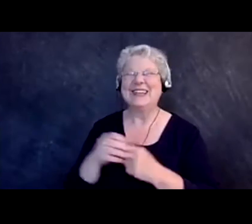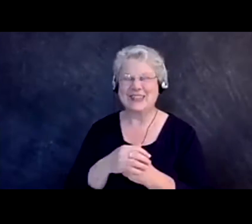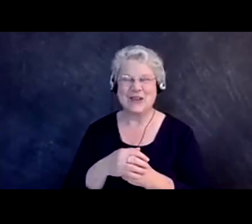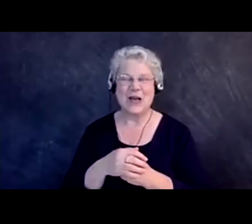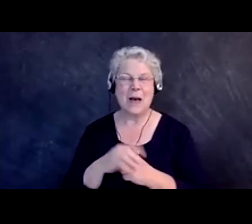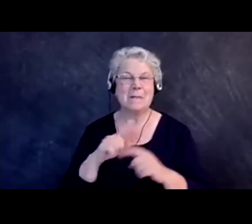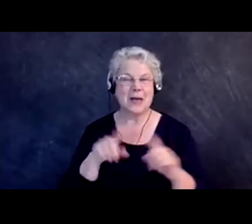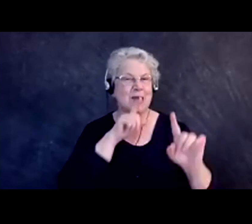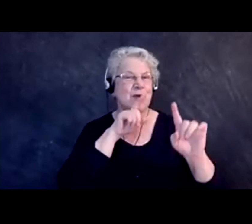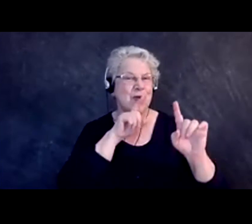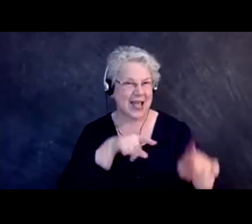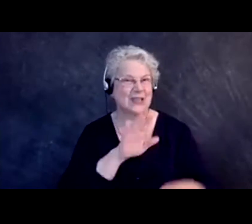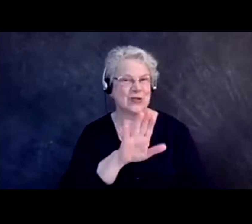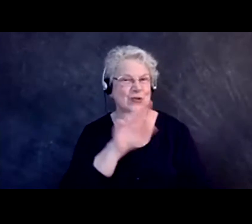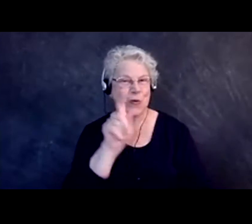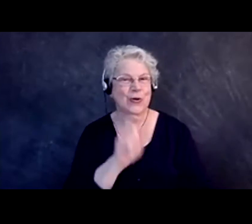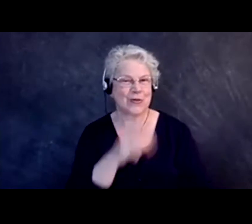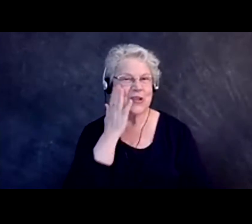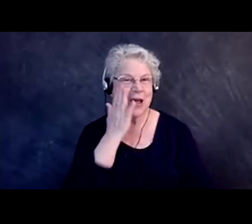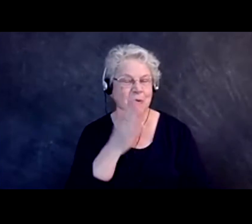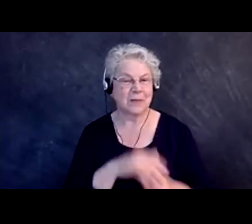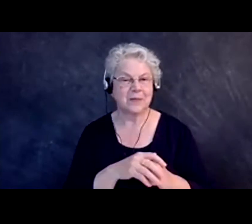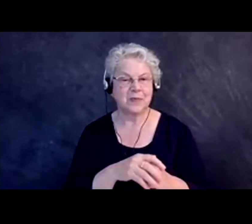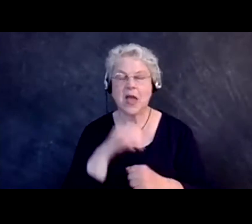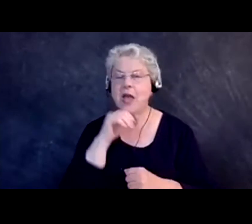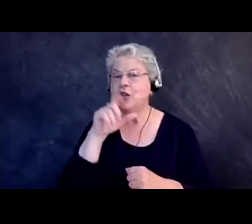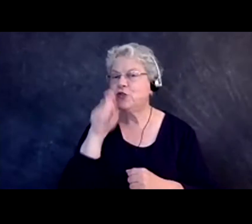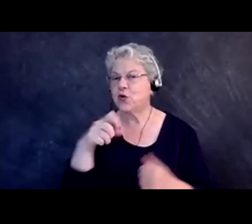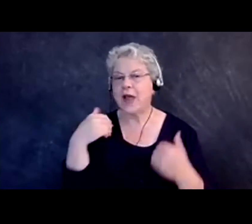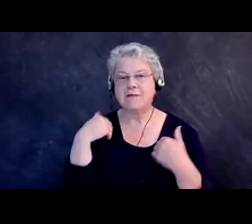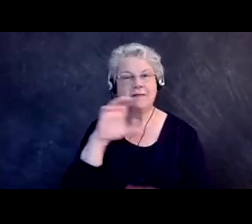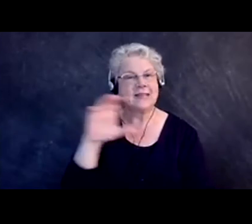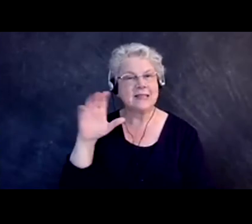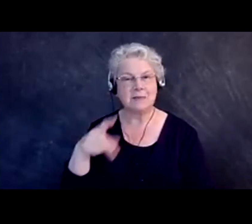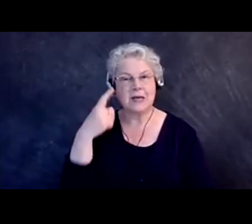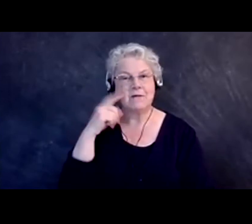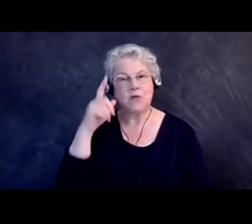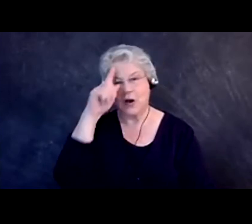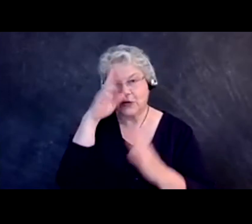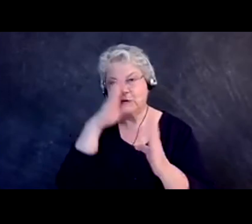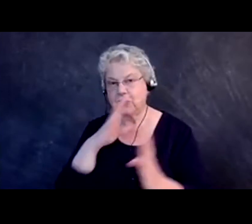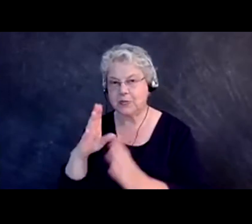question. So, you don't have to have a CCP to do your strategic plan. But what's important with the